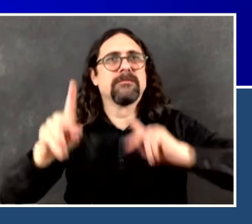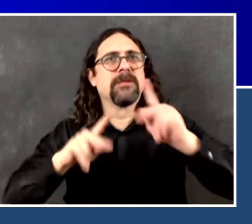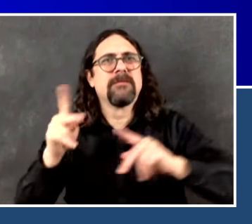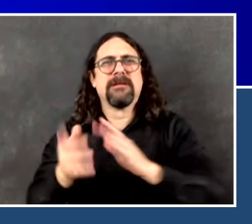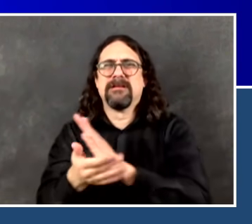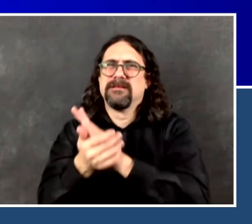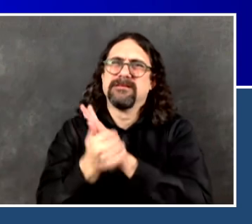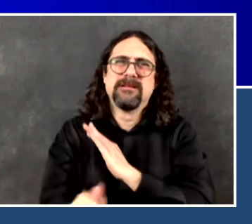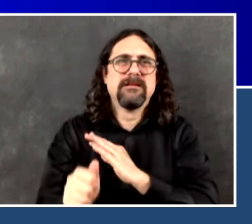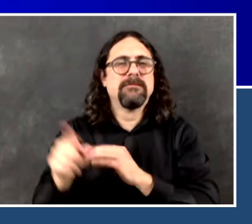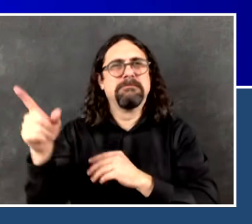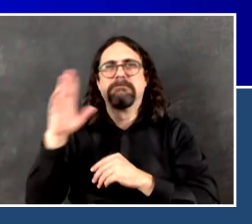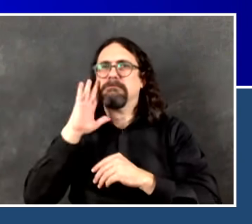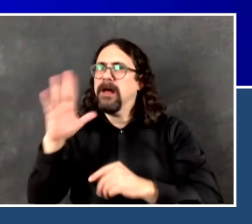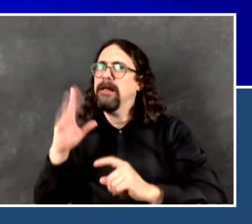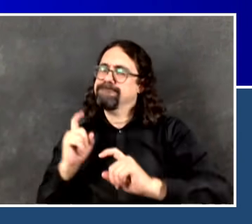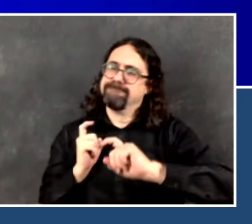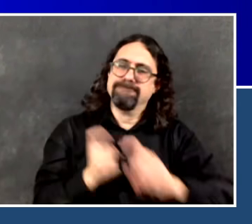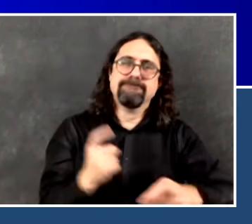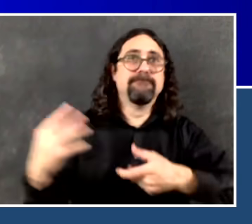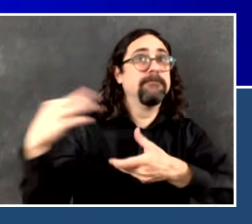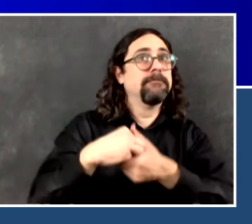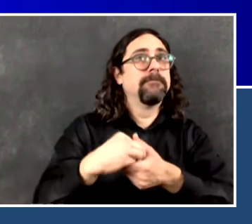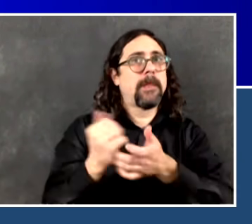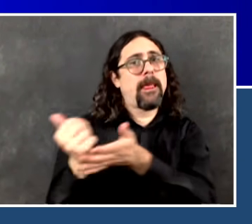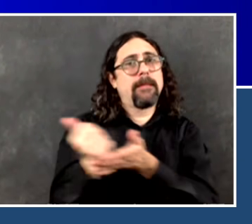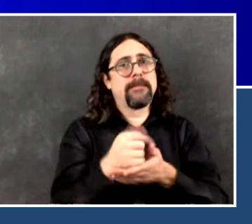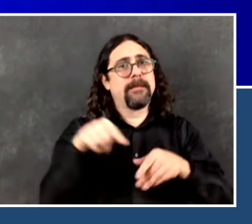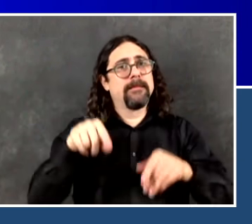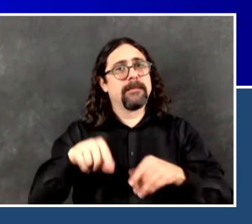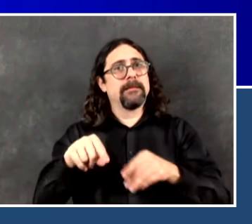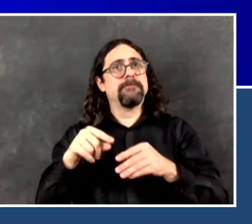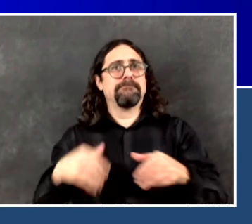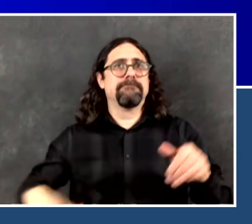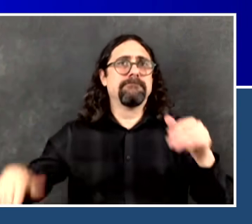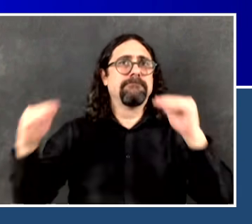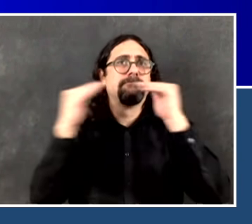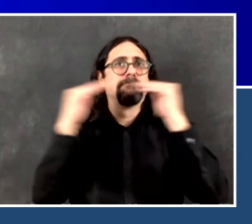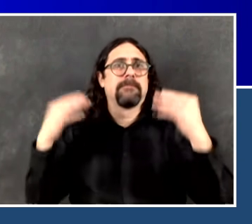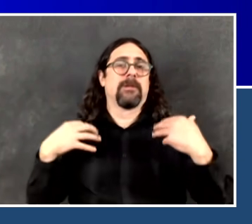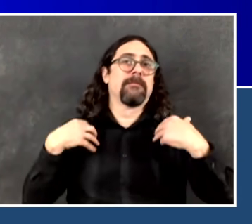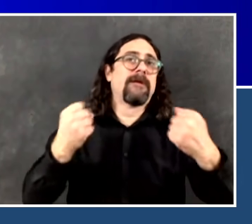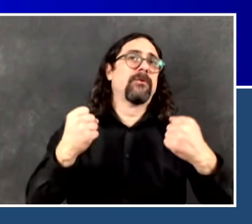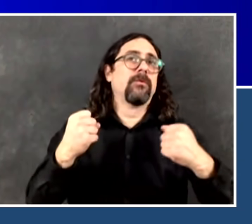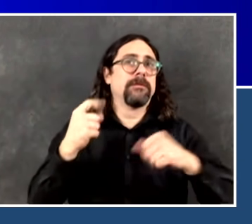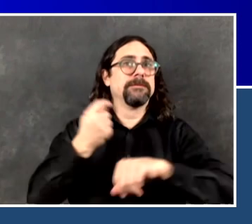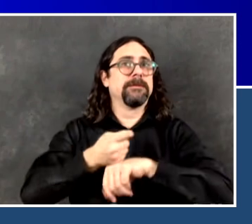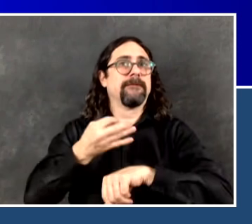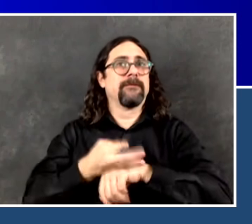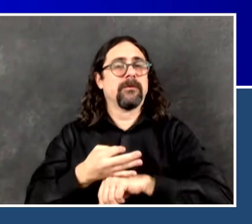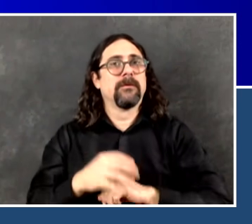IINTIATIVES. AN AMAZING COLLECTION OF NEW YORKERS THAT BRING SO MUCH PERSPECTIVE. THIS GROUP WILL COME TOGETHER QUICKLY AND I'M